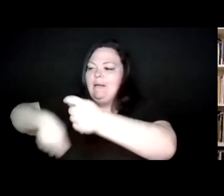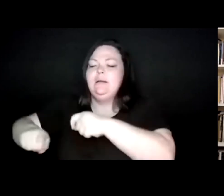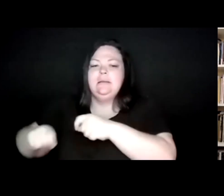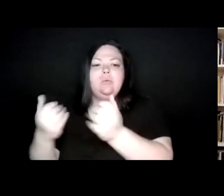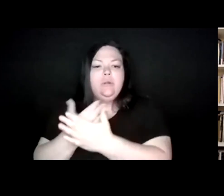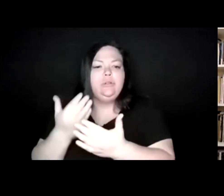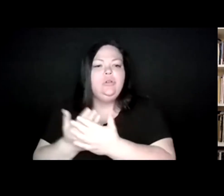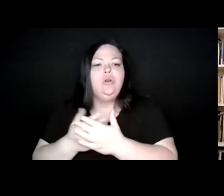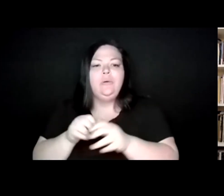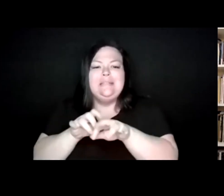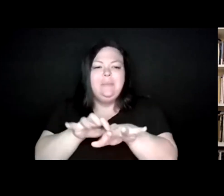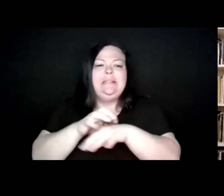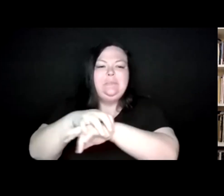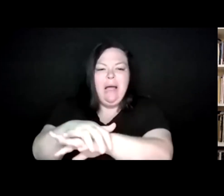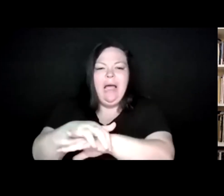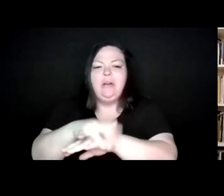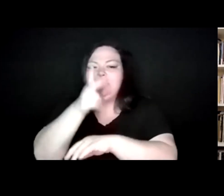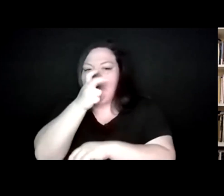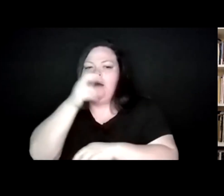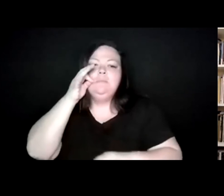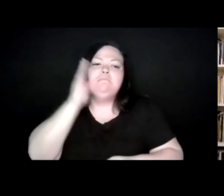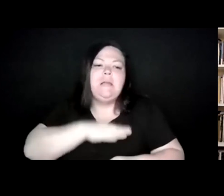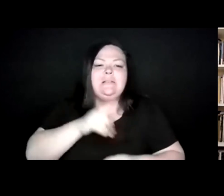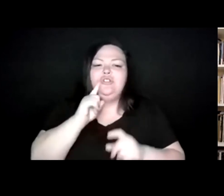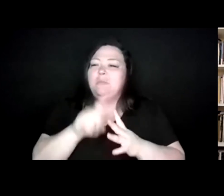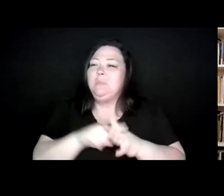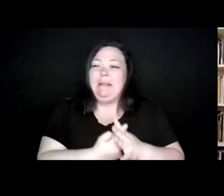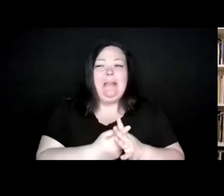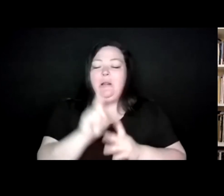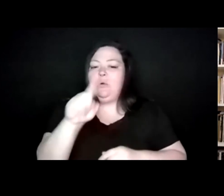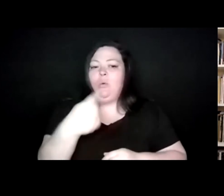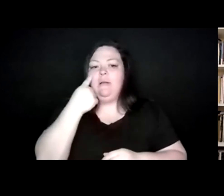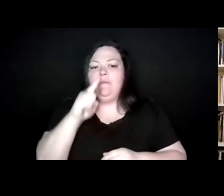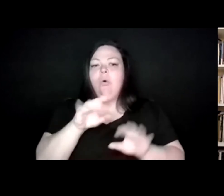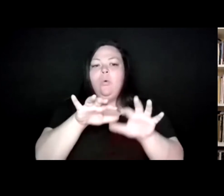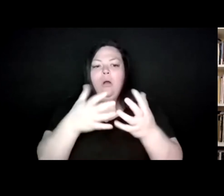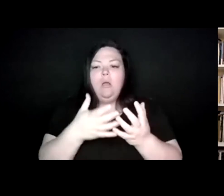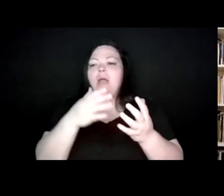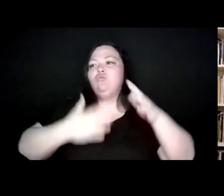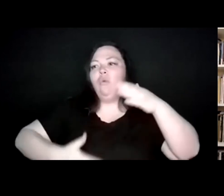/ spiders, termites, and bees, these are just/ the beginnings of an evolving robo-nation. /